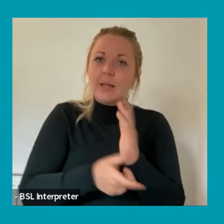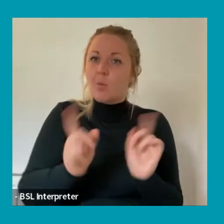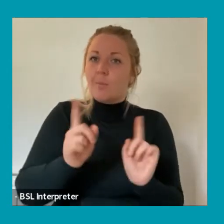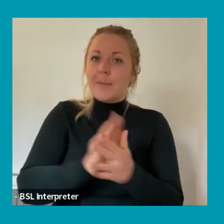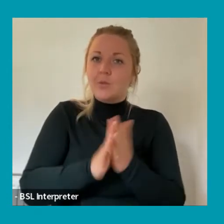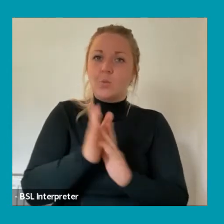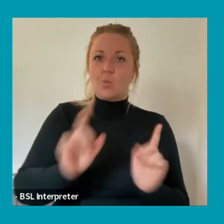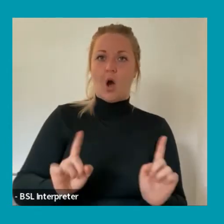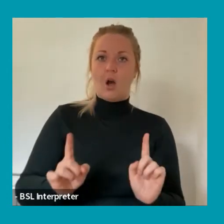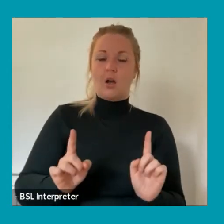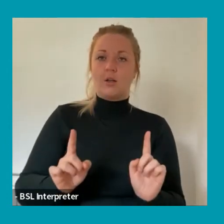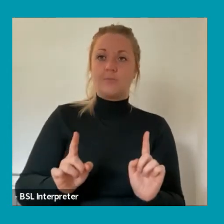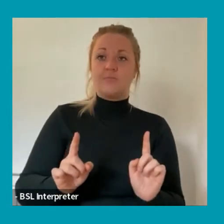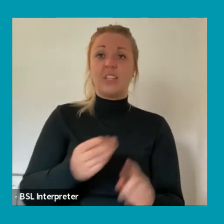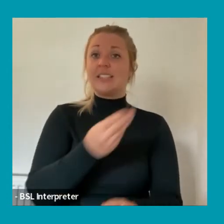I'm not disabled and actually, they may well be.